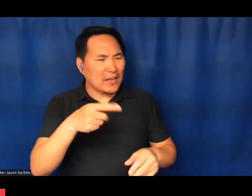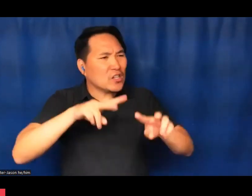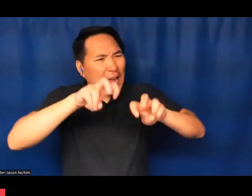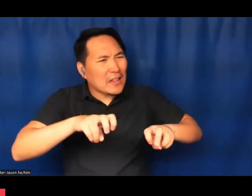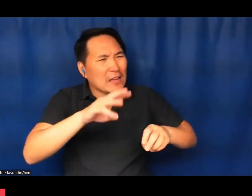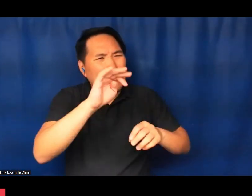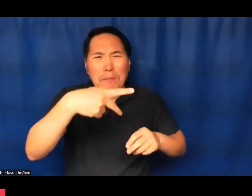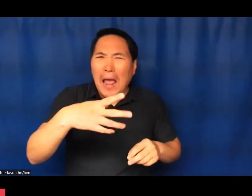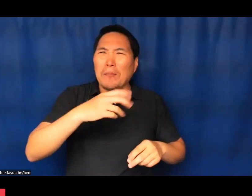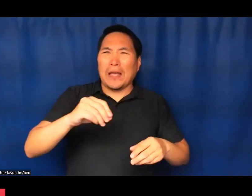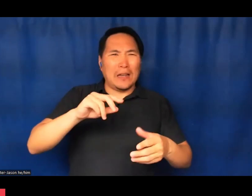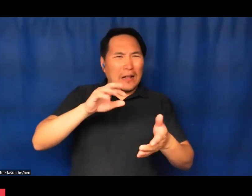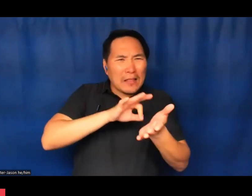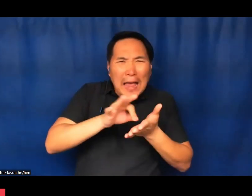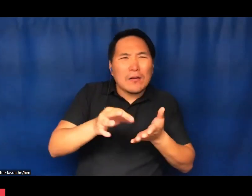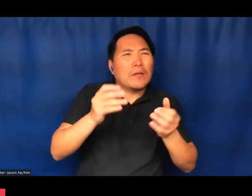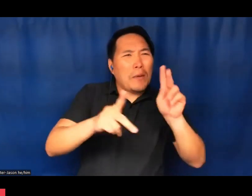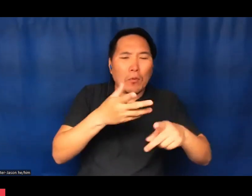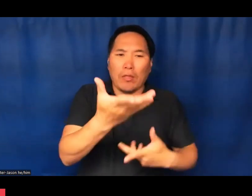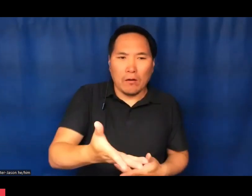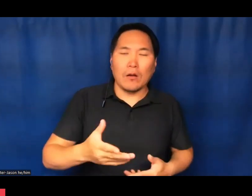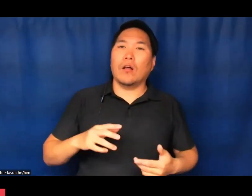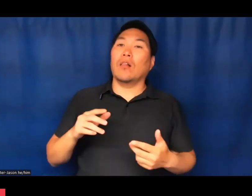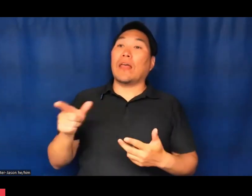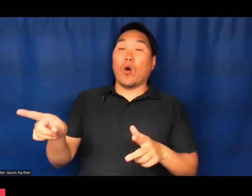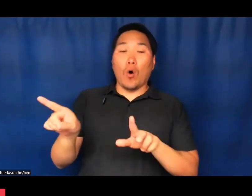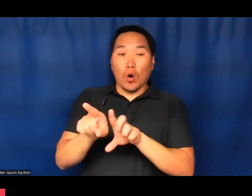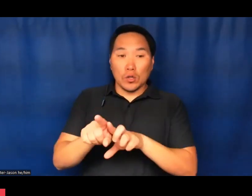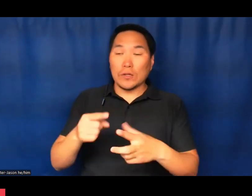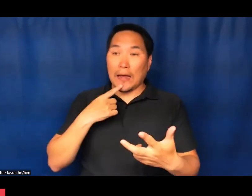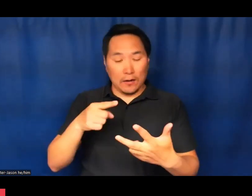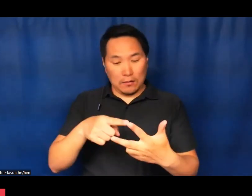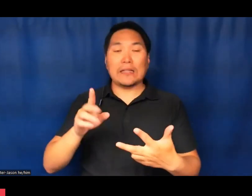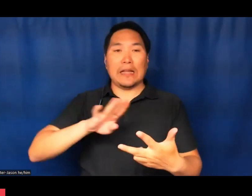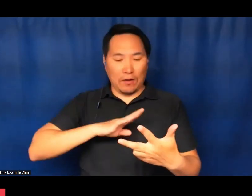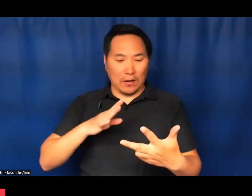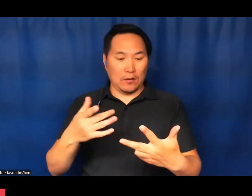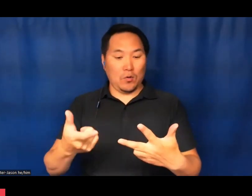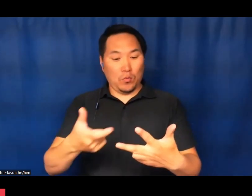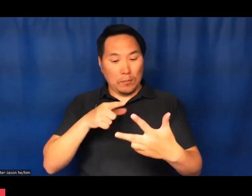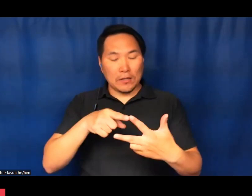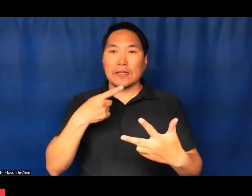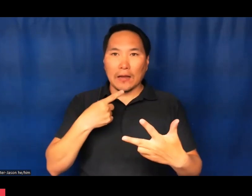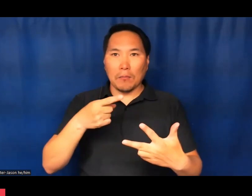at numbers.The 3 judge panel also found the second factor that Black voters in Alabama